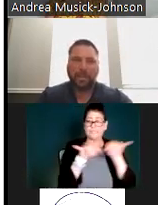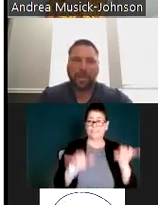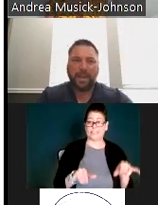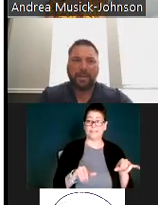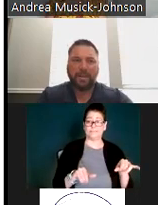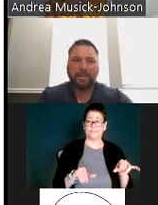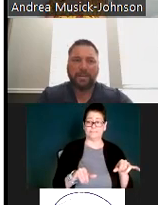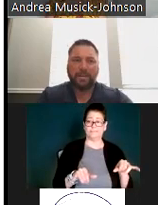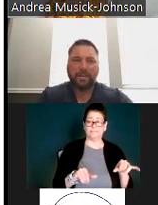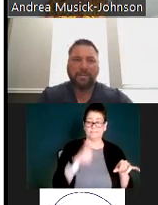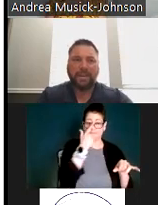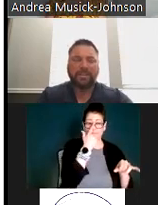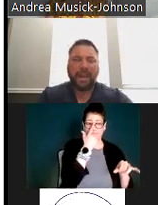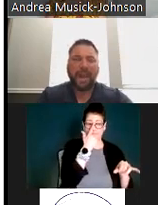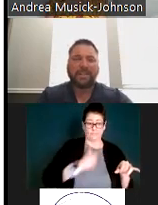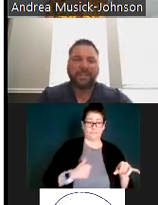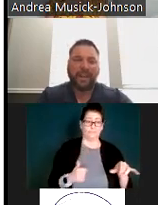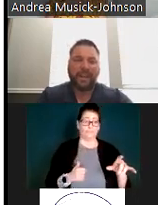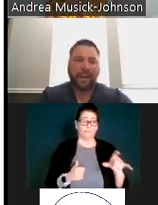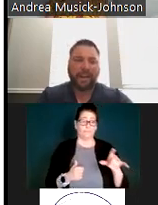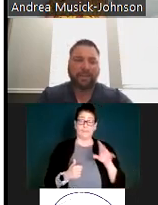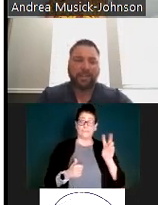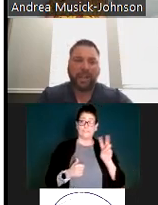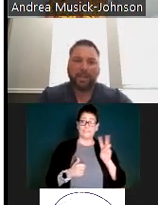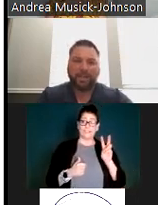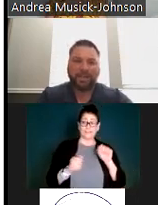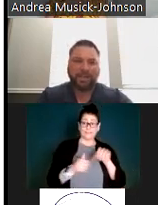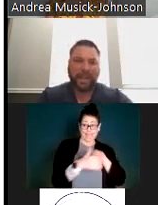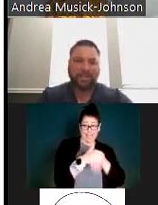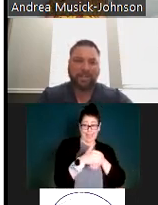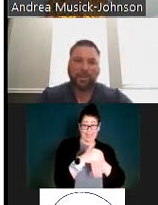Then, victims can access VINE anonymously, check on an inmate's custody status through